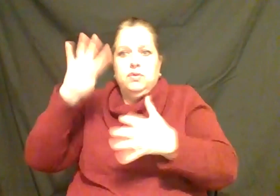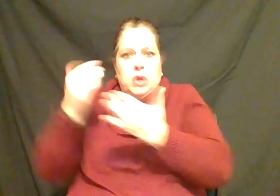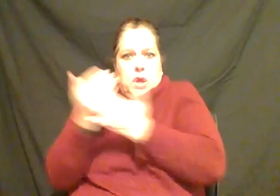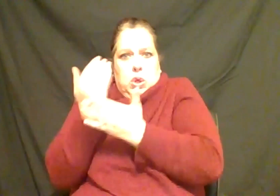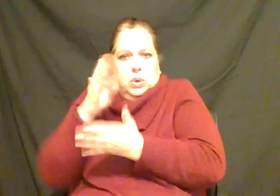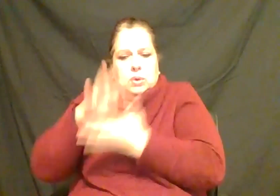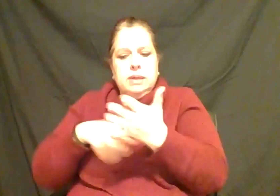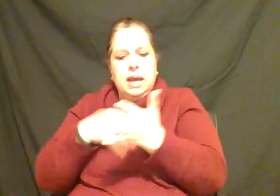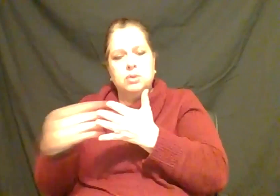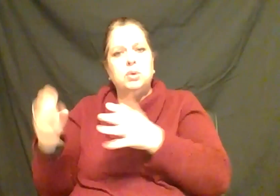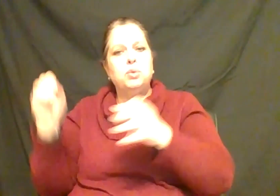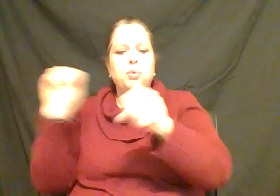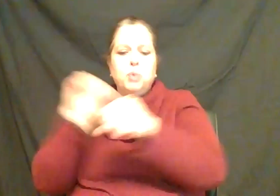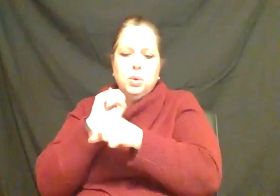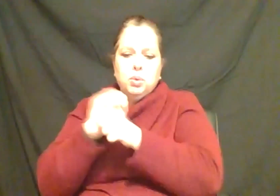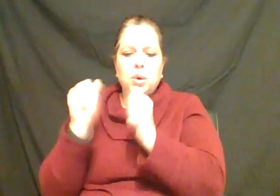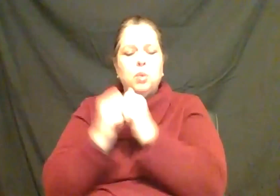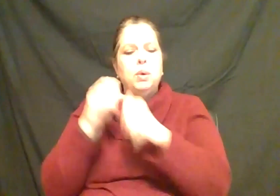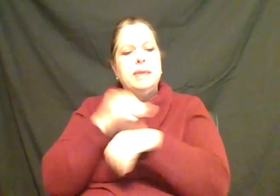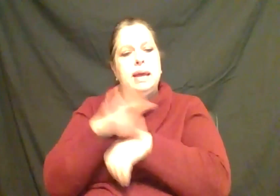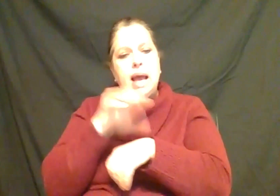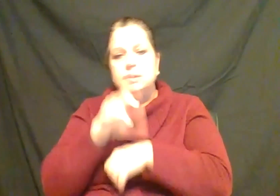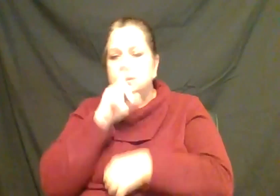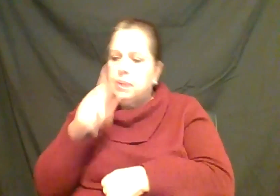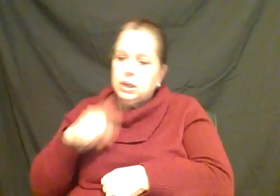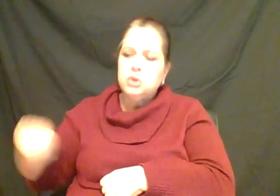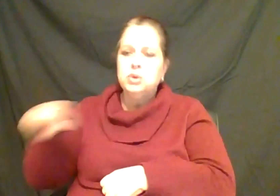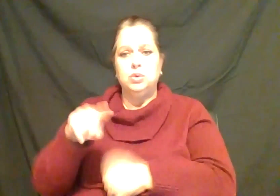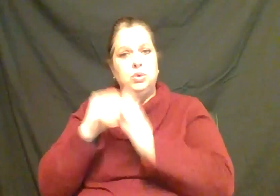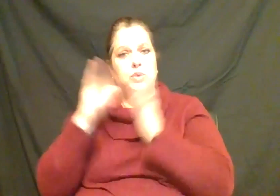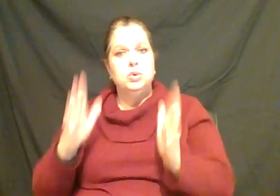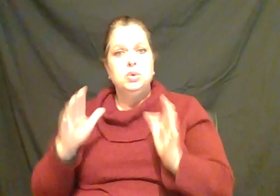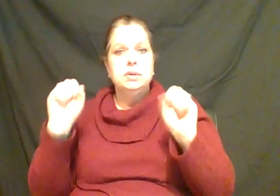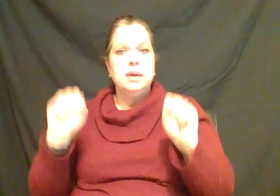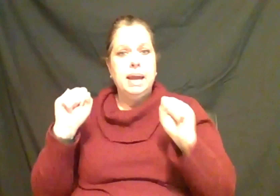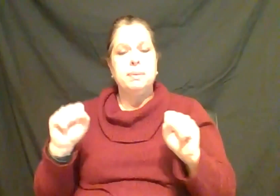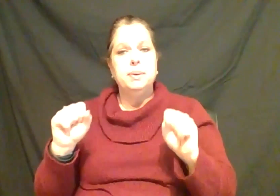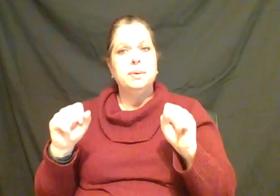school counselors and making sure that our students are able to ask for what they like